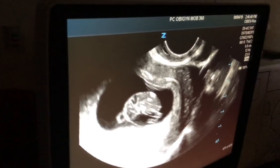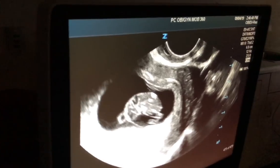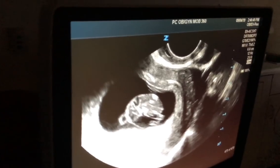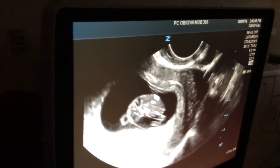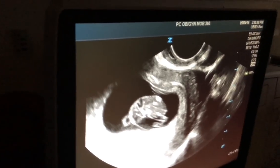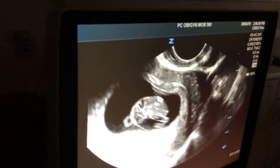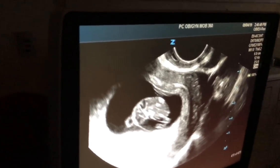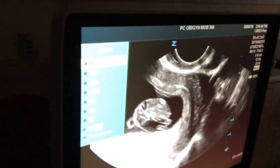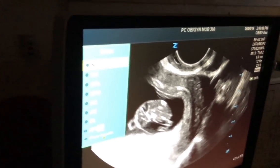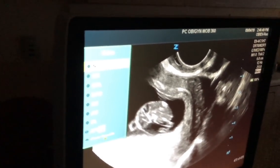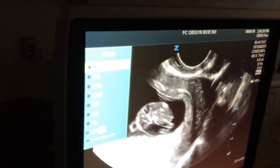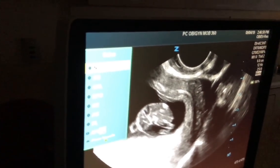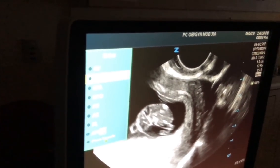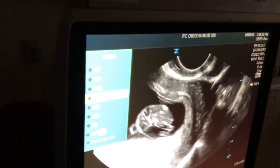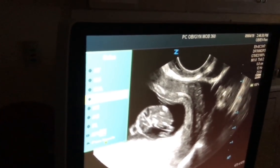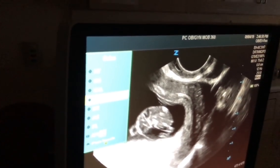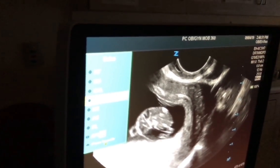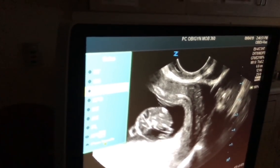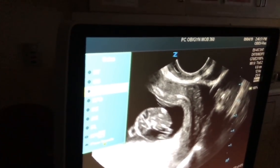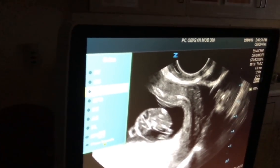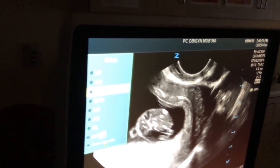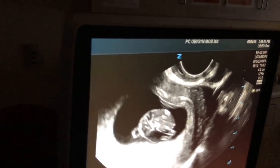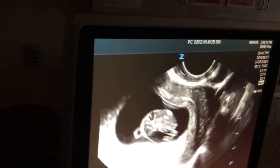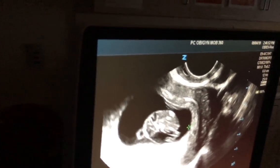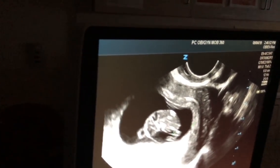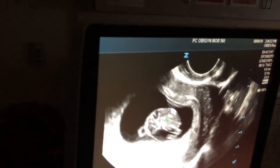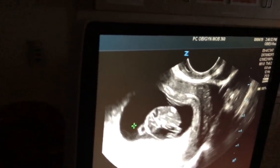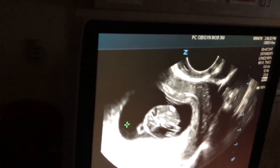You are now like us, lets see here.